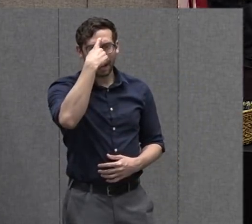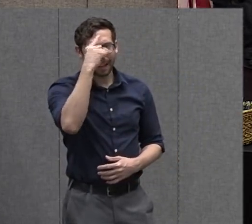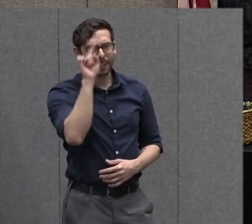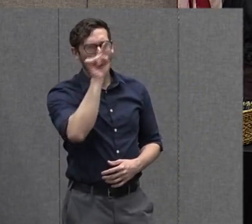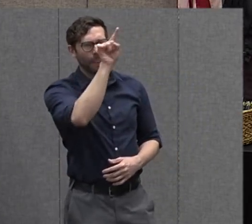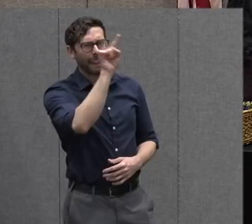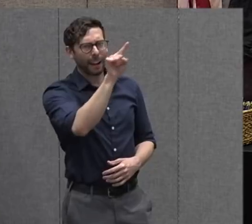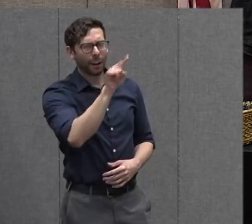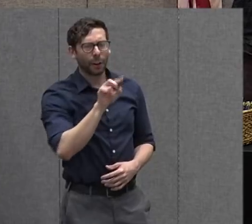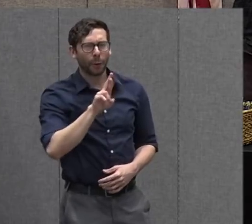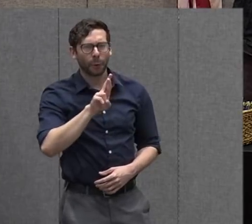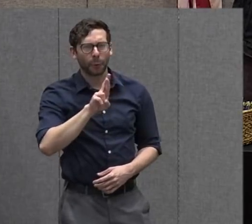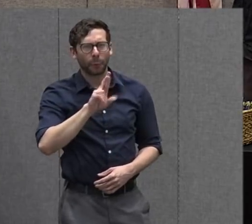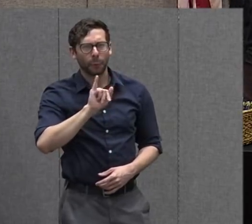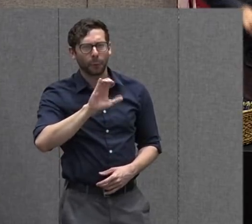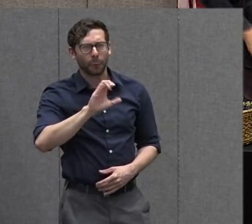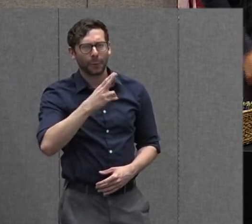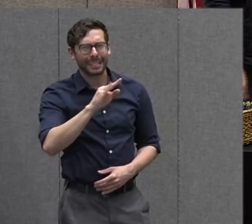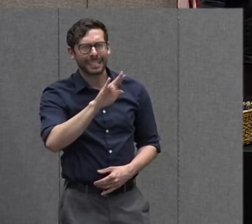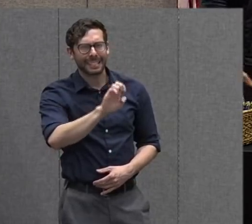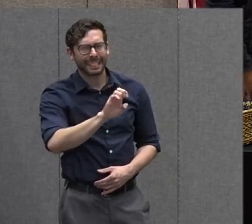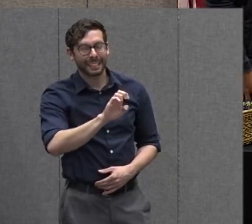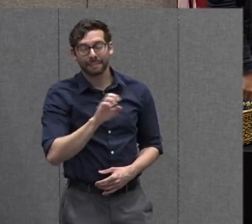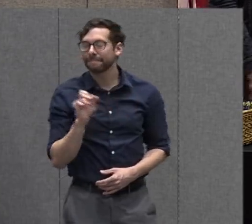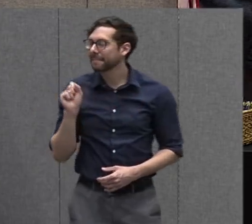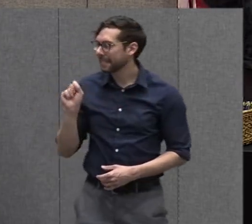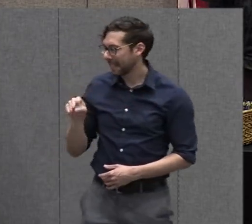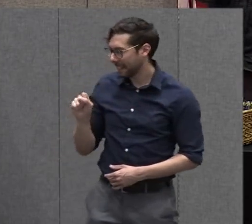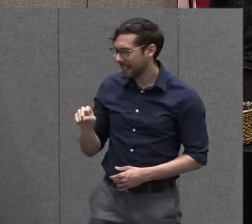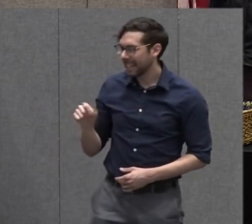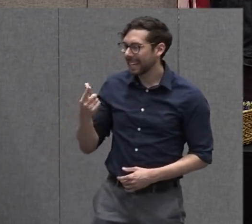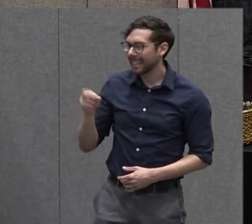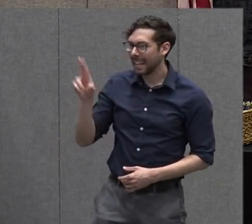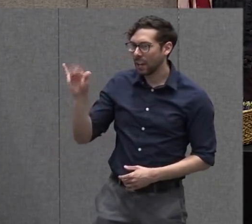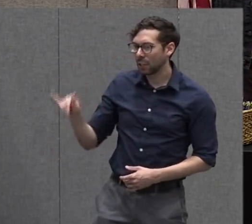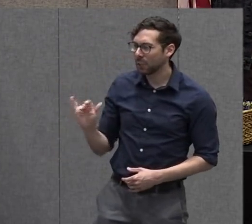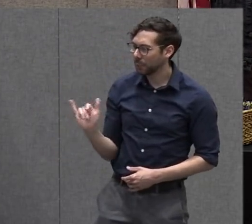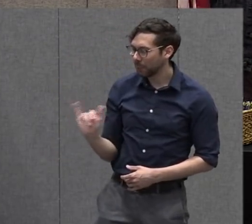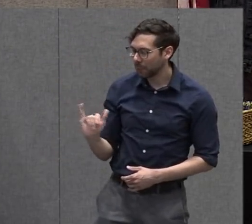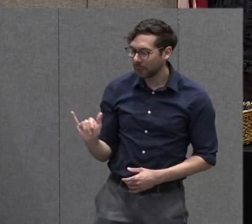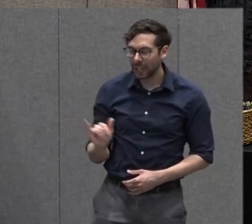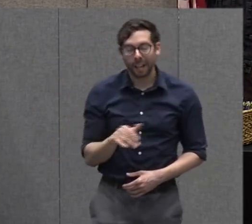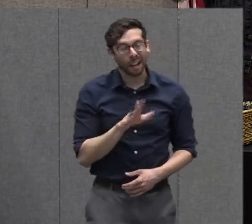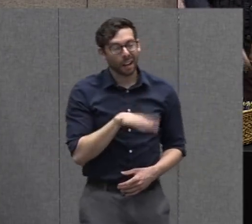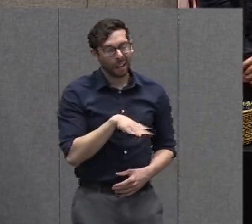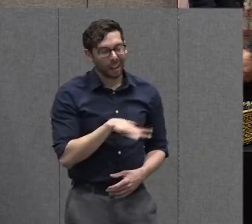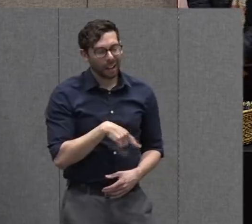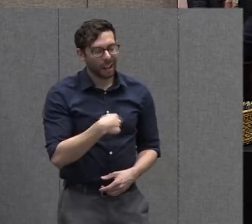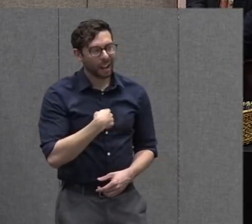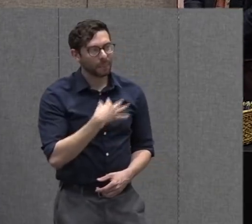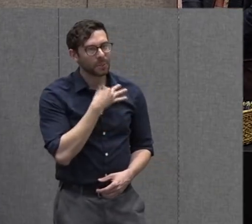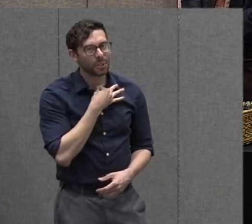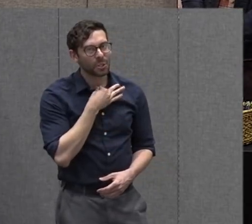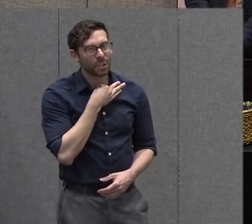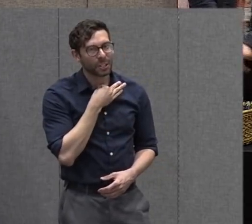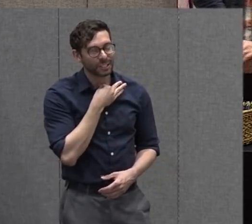[Mr. R] (Mumbling] [Mr. R] Well, Miss Martindale, I was curious. Do you want to write a poem with me?